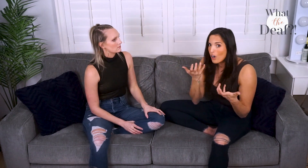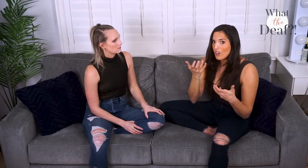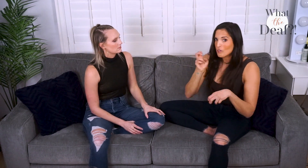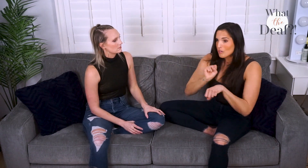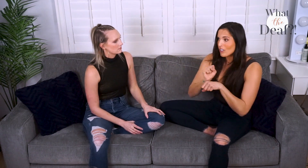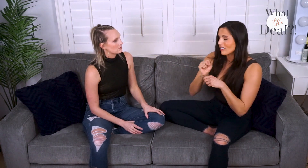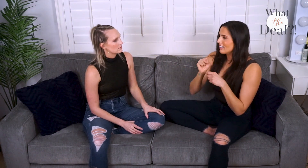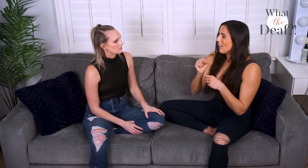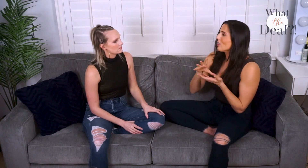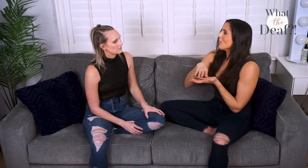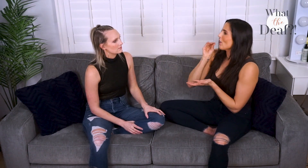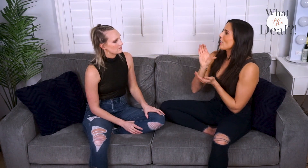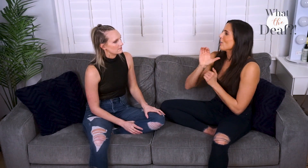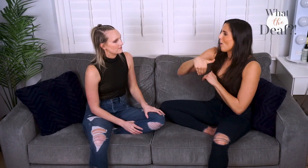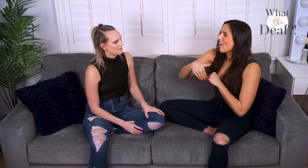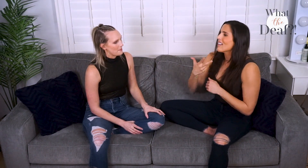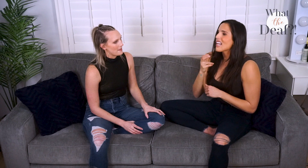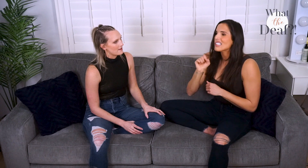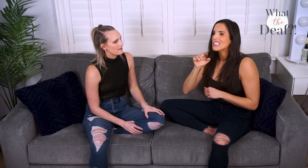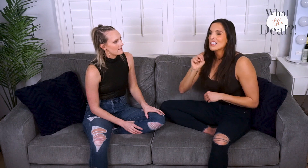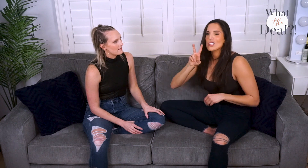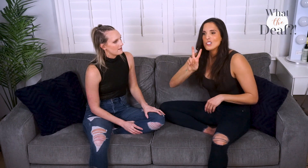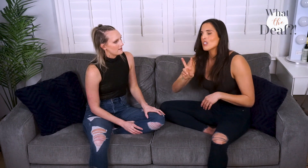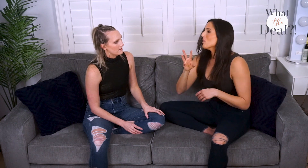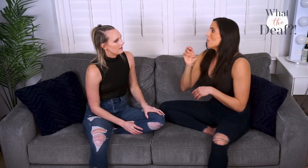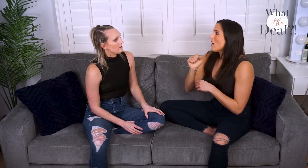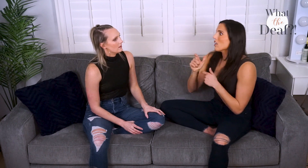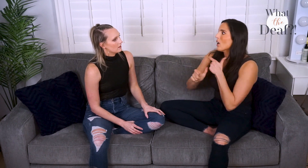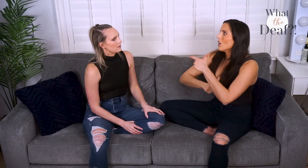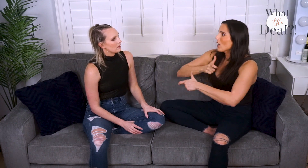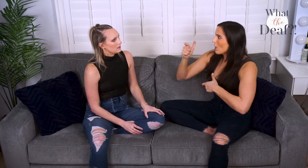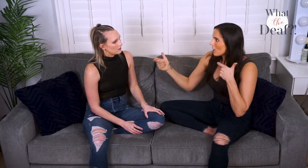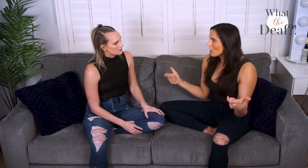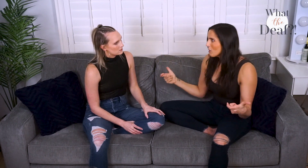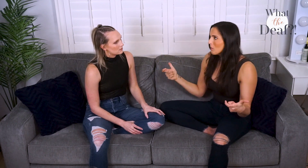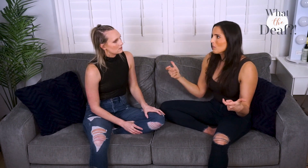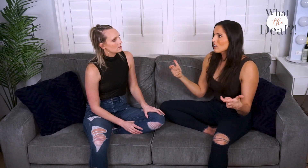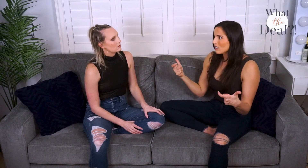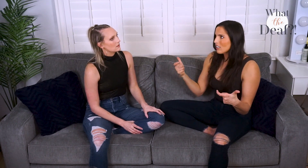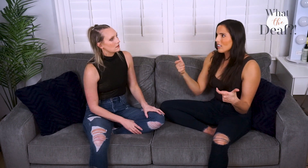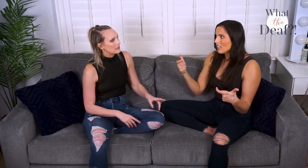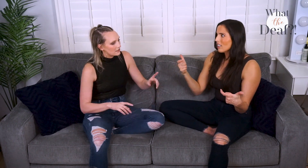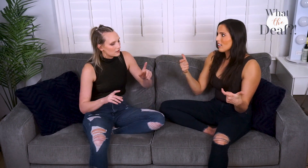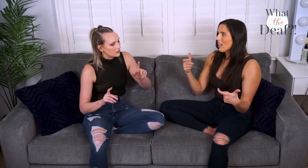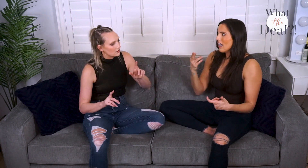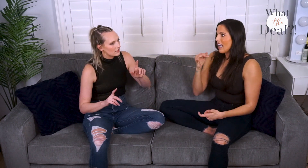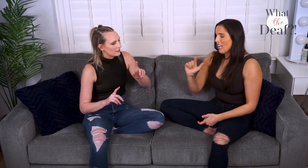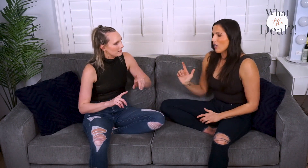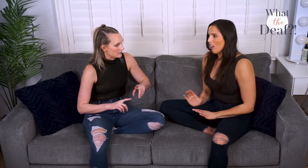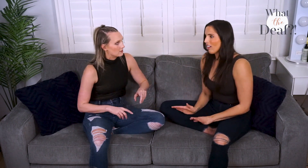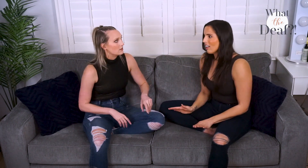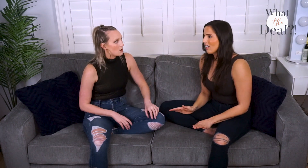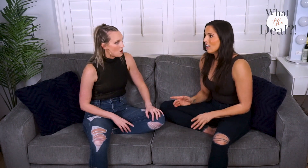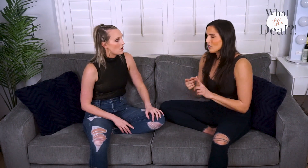and a lot of work that went into it. And then season two was a huge, I mean huge hill to climb.